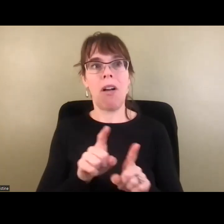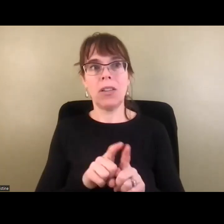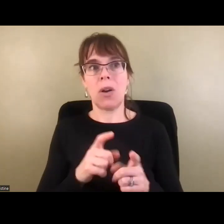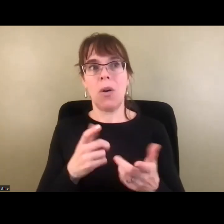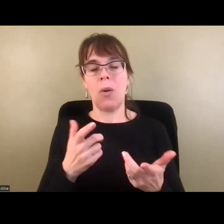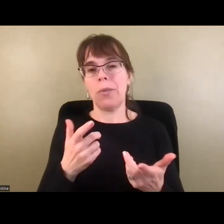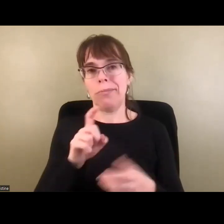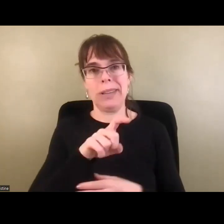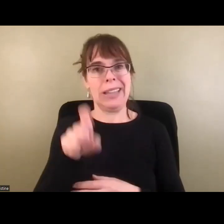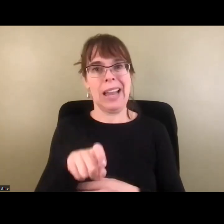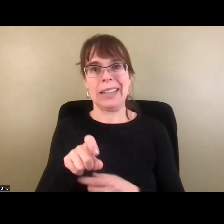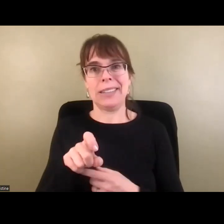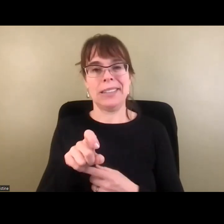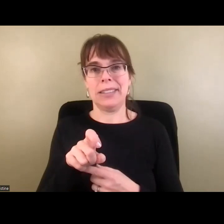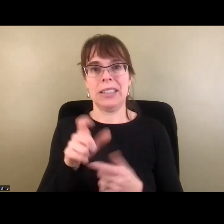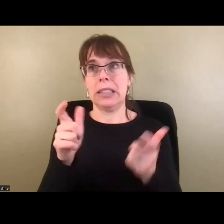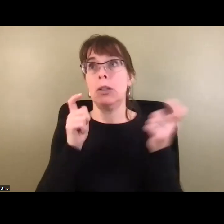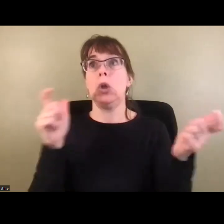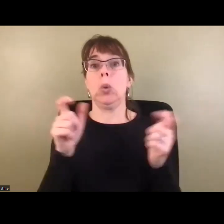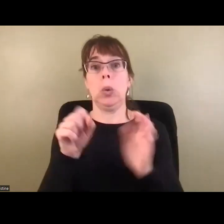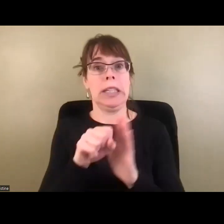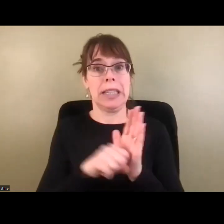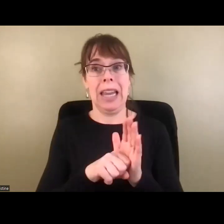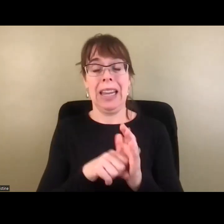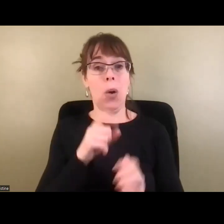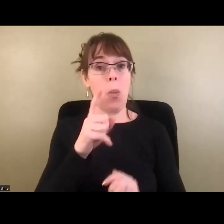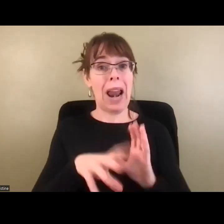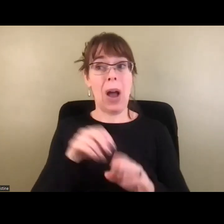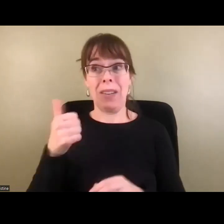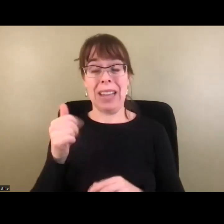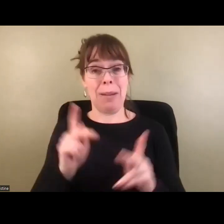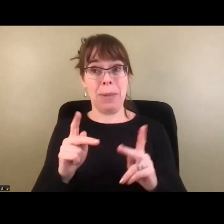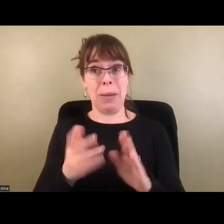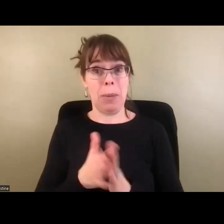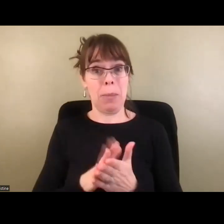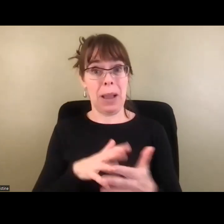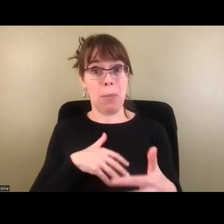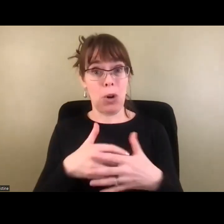Texas is just a huge state, and 1 in 10 people who can become pregnant do live in Texas.